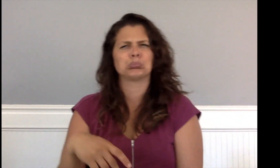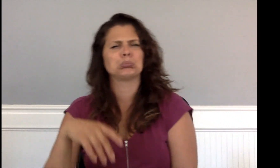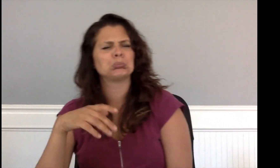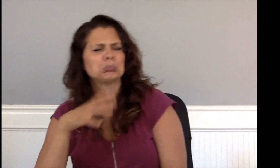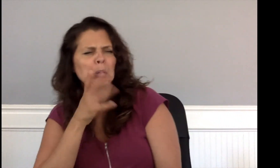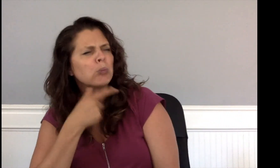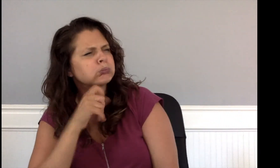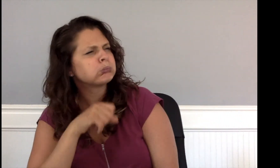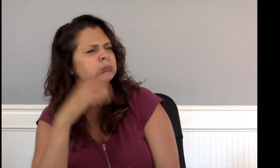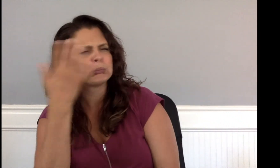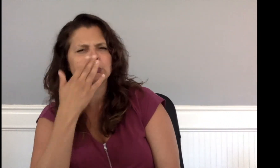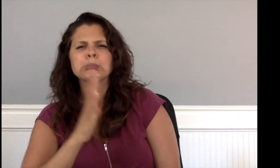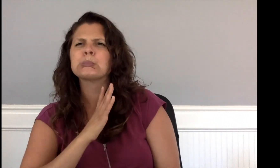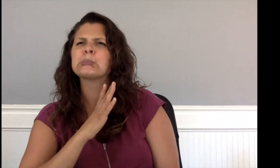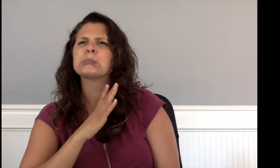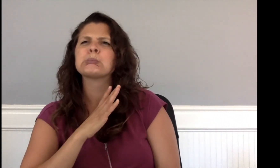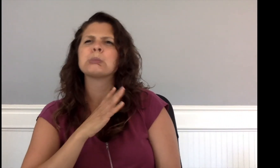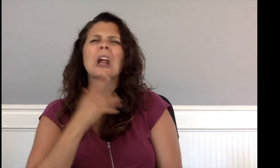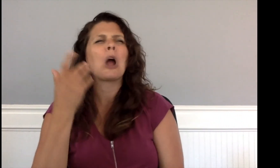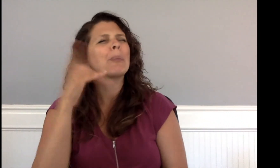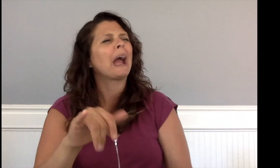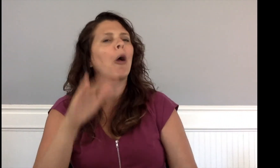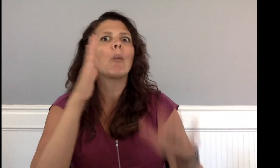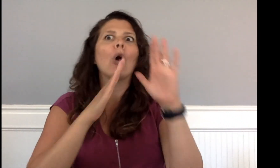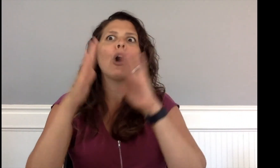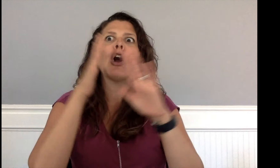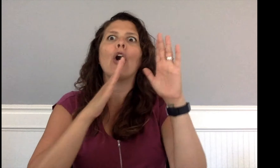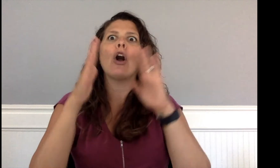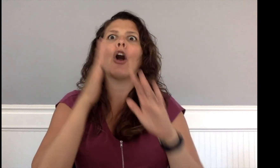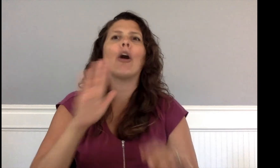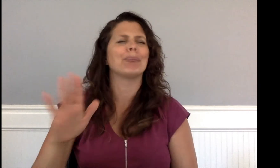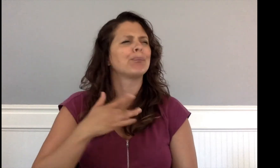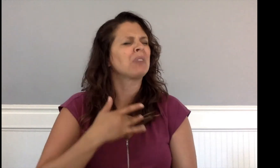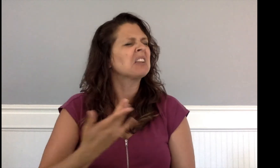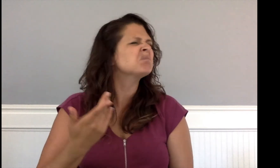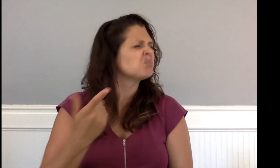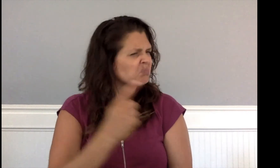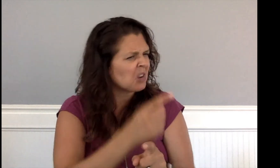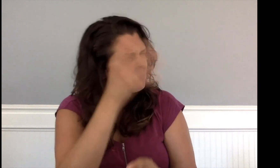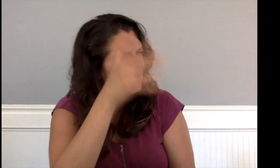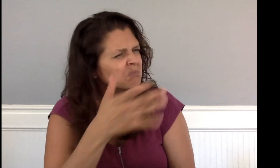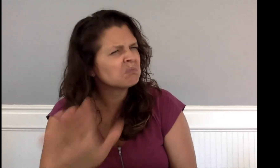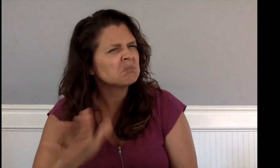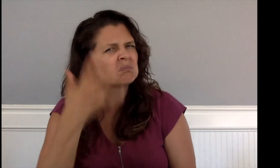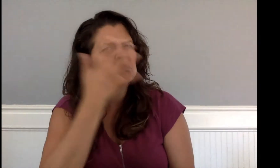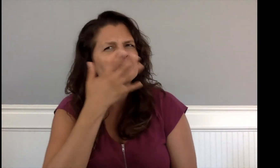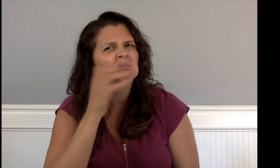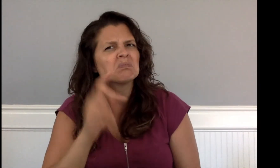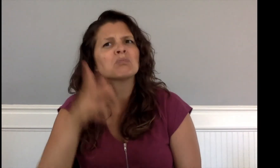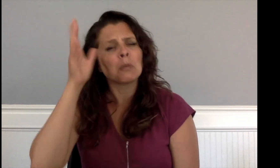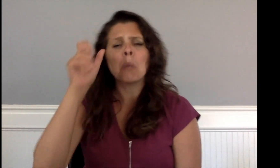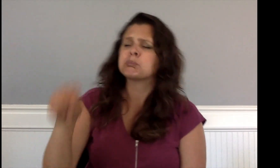"She looked perfectly fine. Just worried. Isn't that right, Irving?"